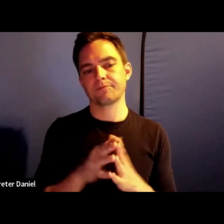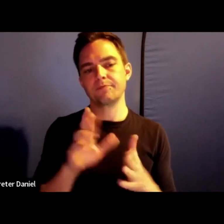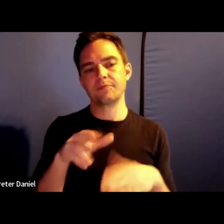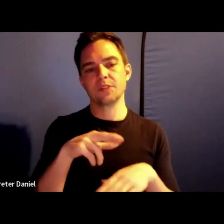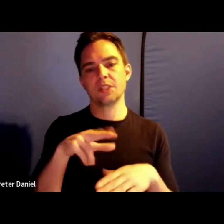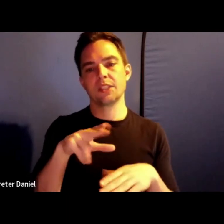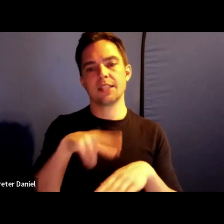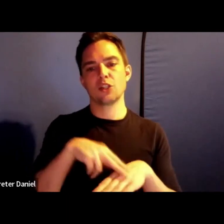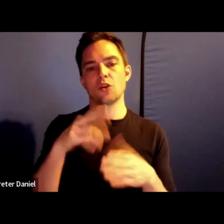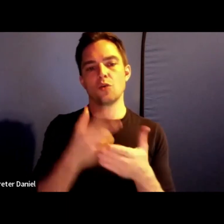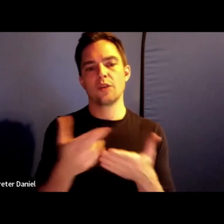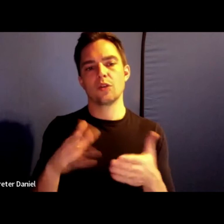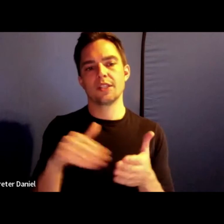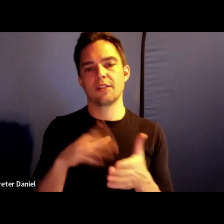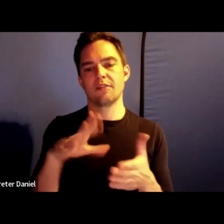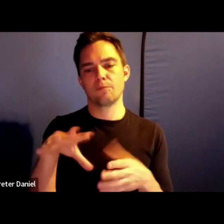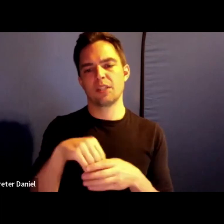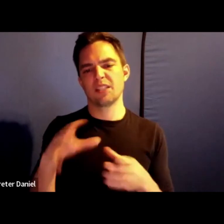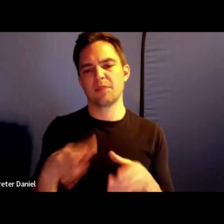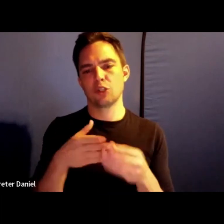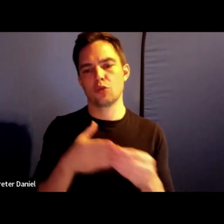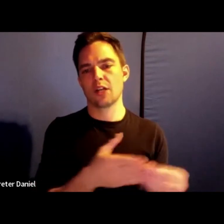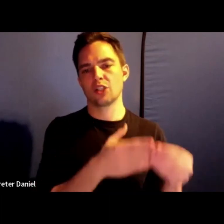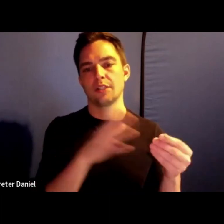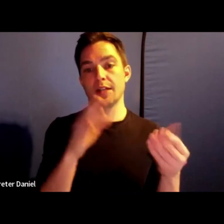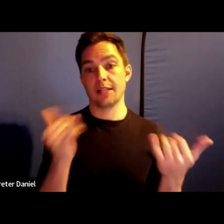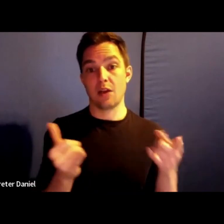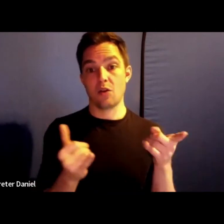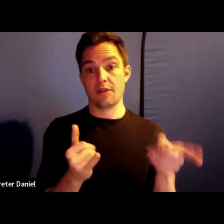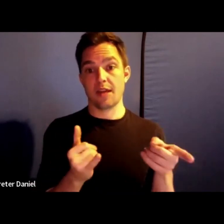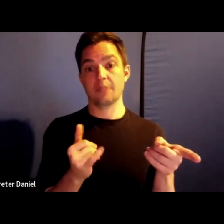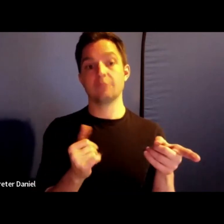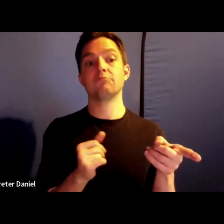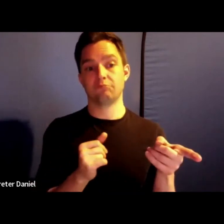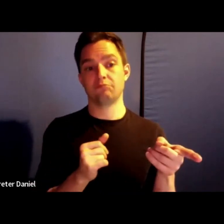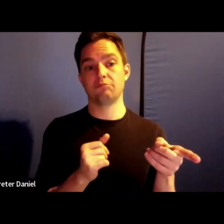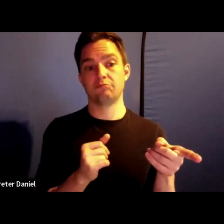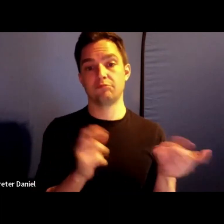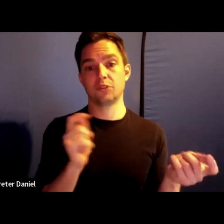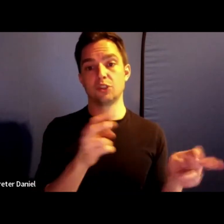Participant Direction, which now has, you know, transitioned into